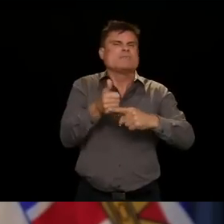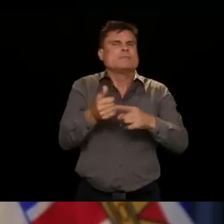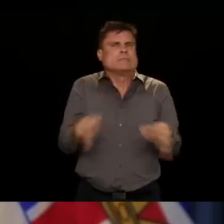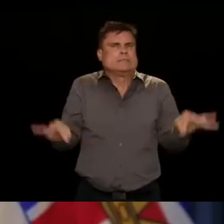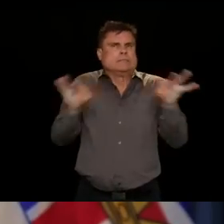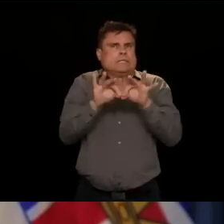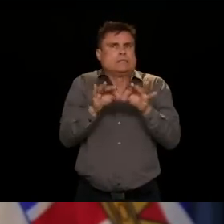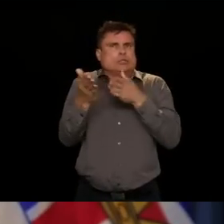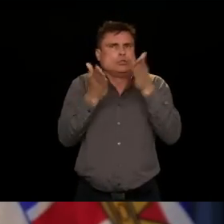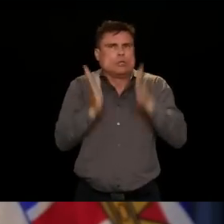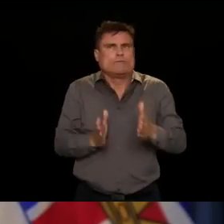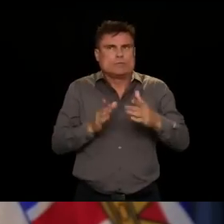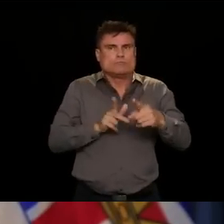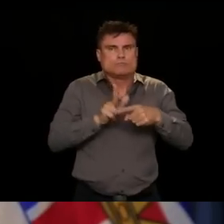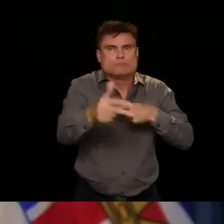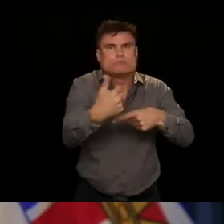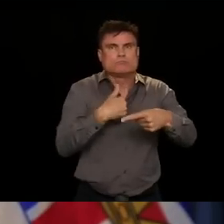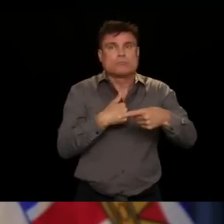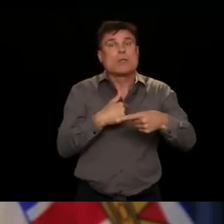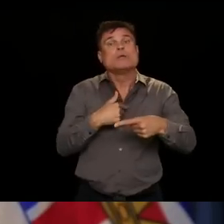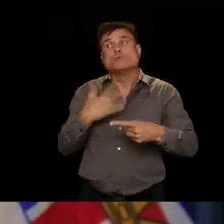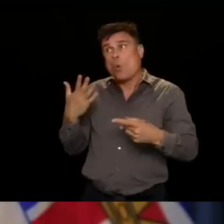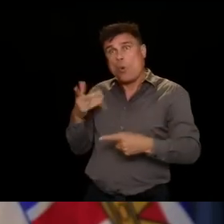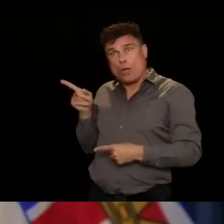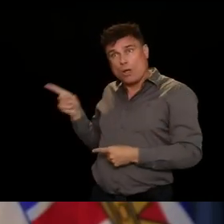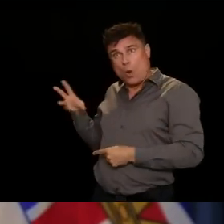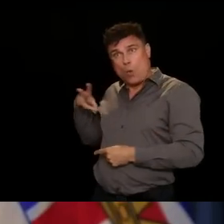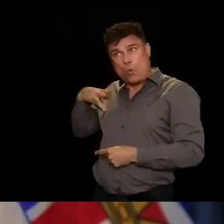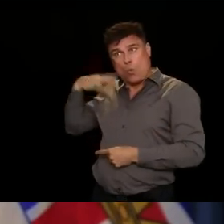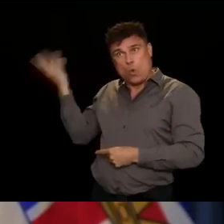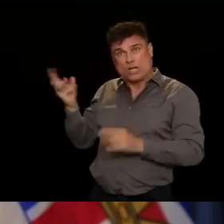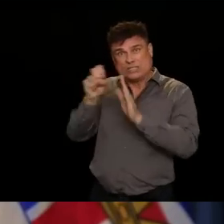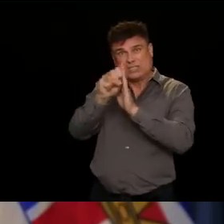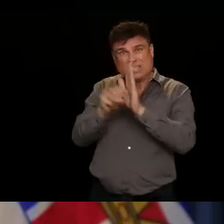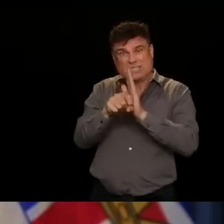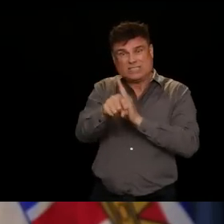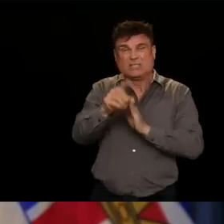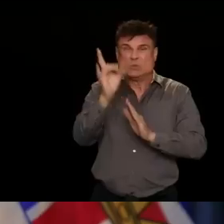what is happening in Washington state right now and we have people quashing crossing the border